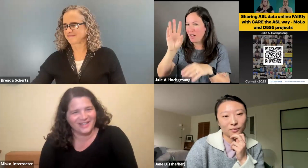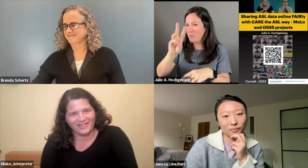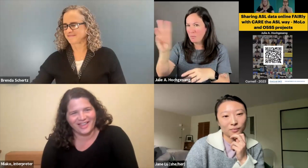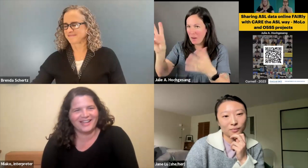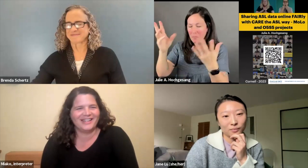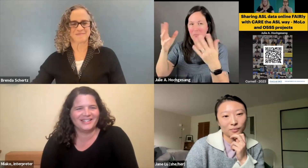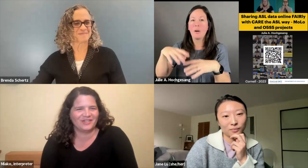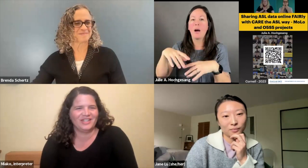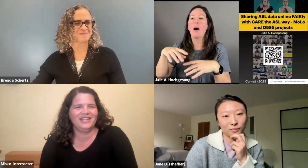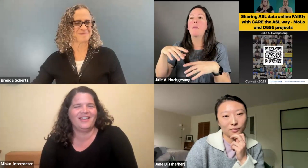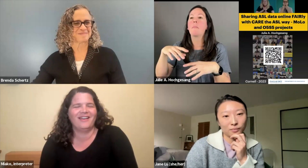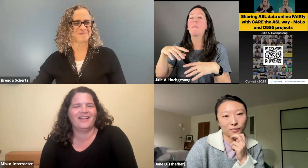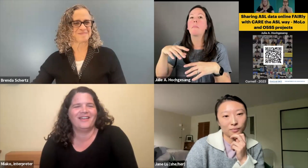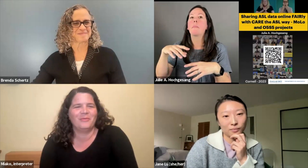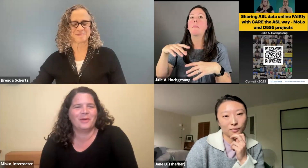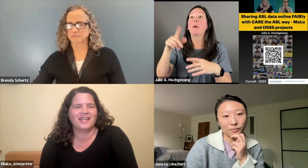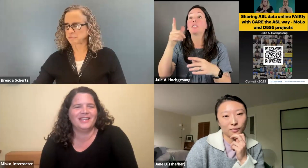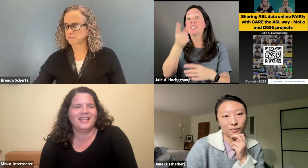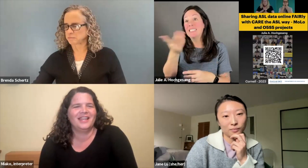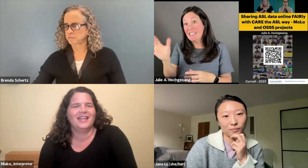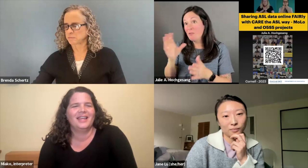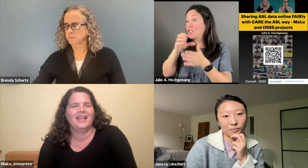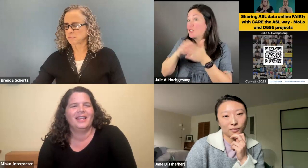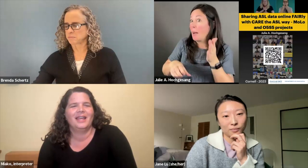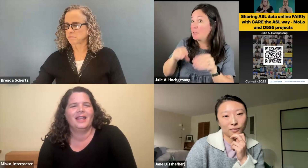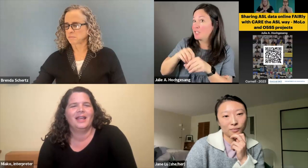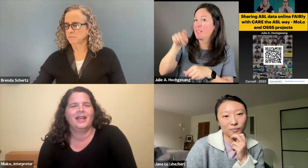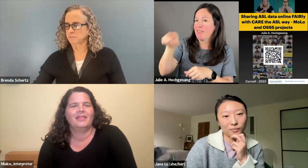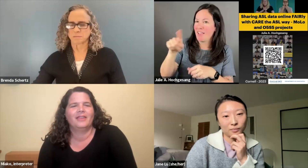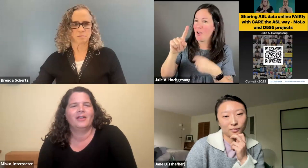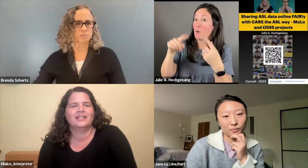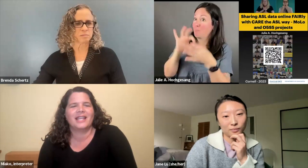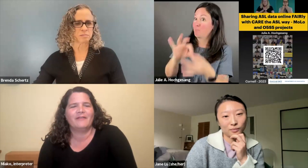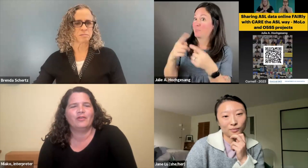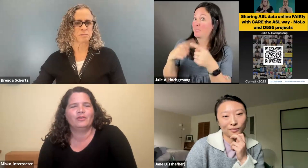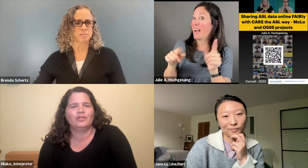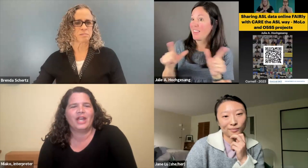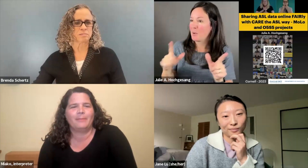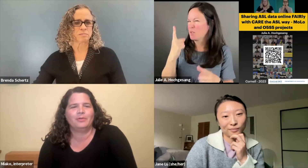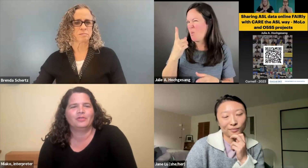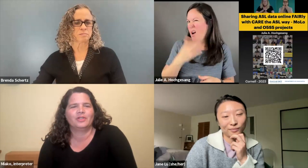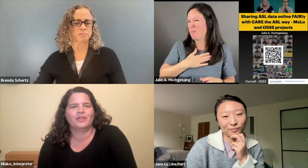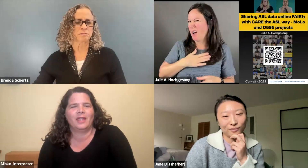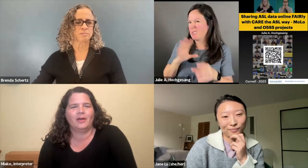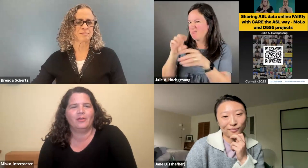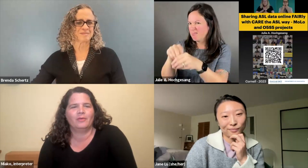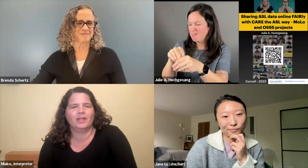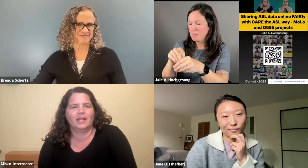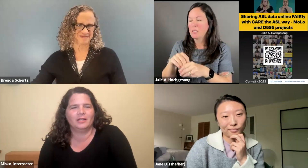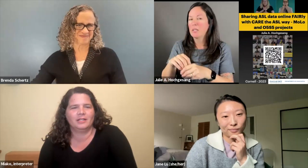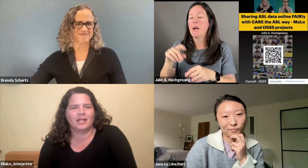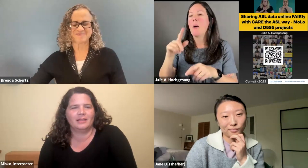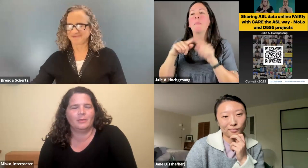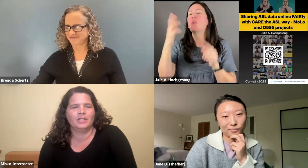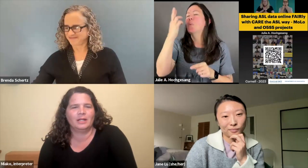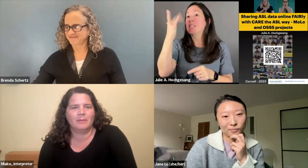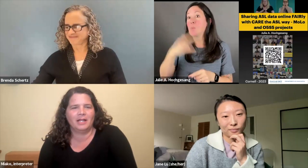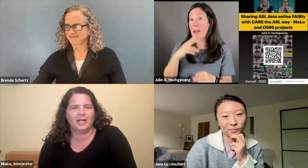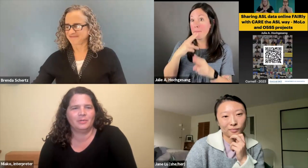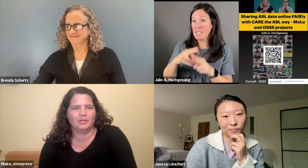online it's free on the website there are several chapters there related to sign language and my chapter